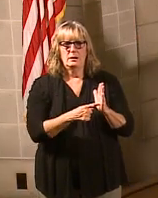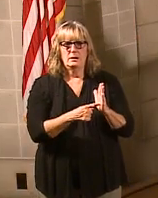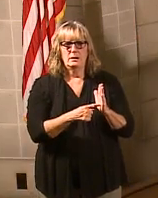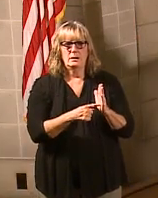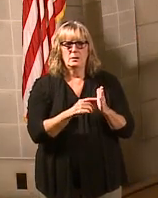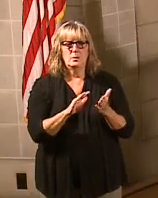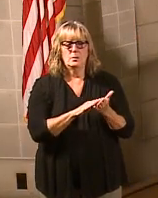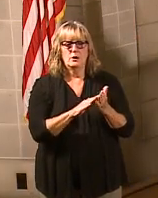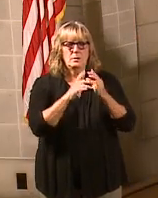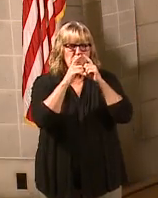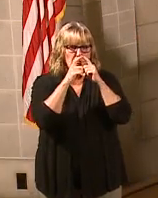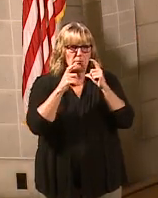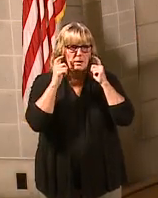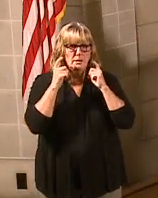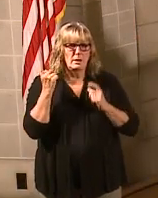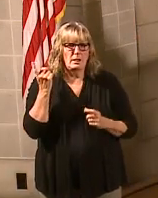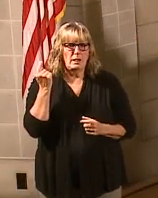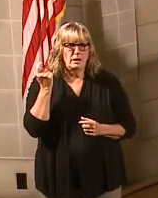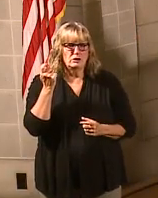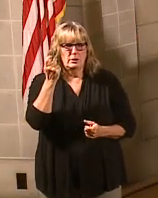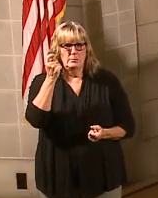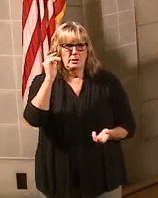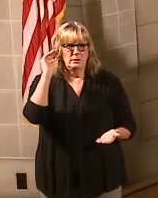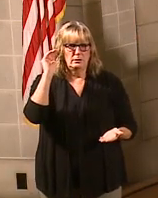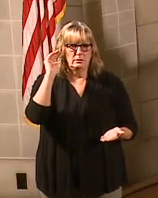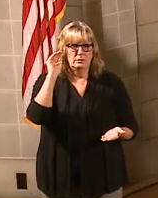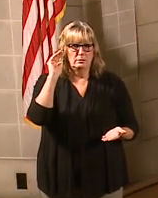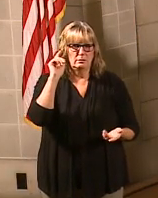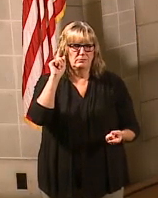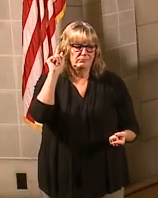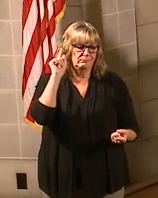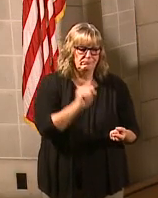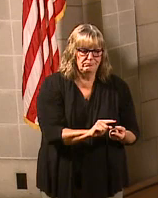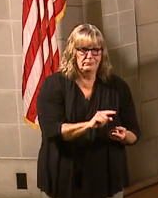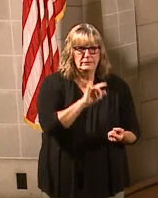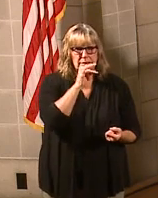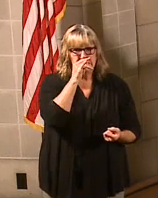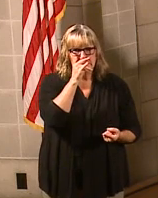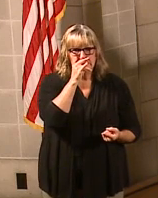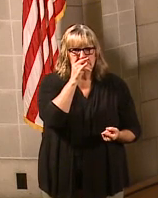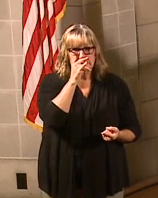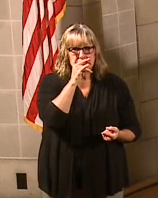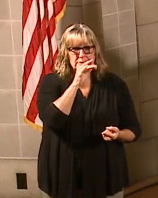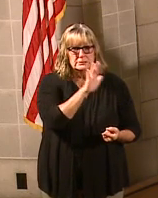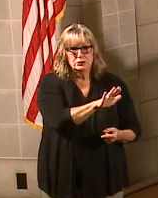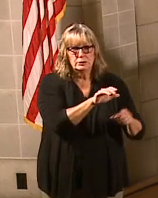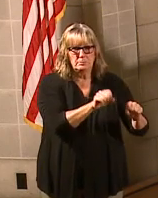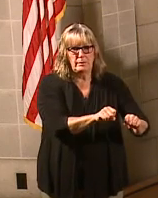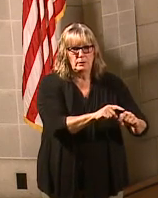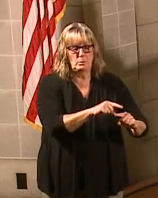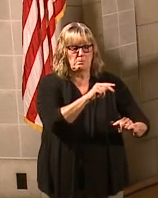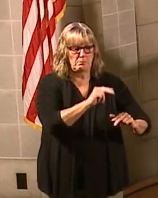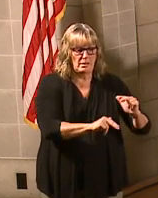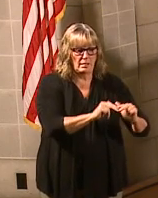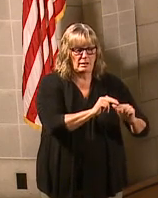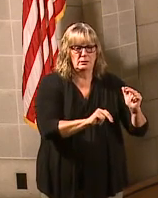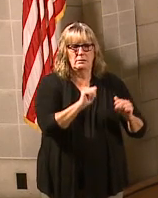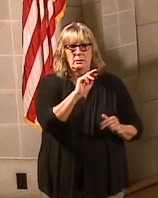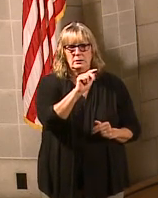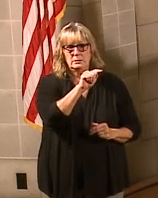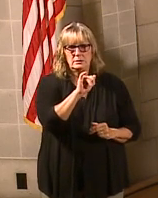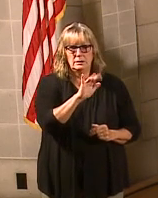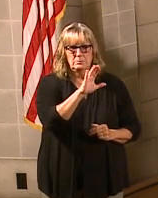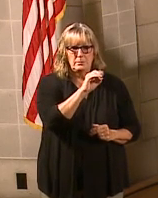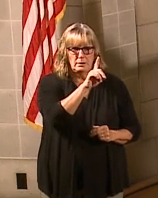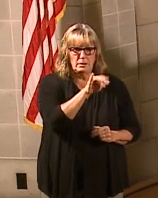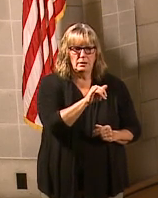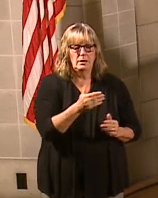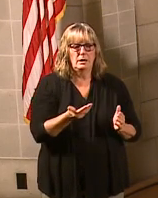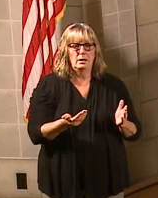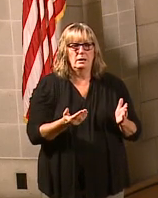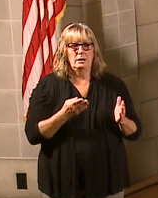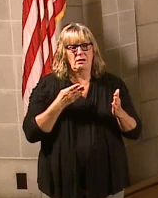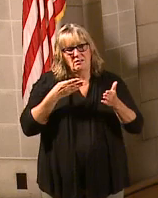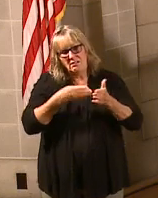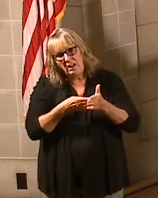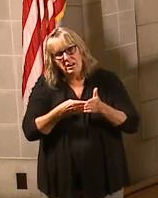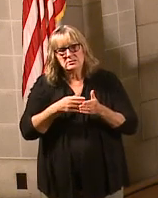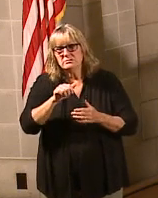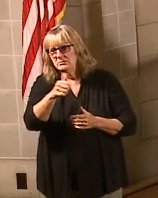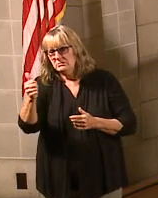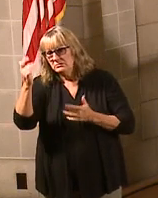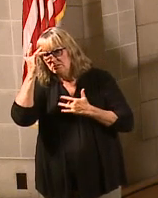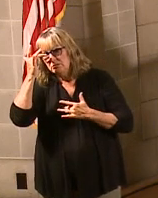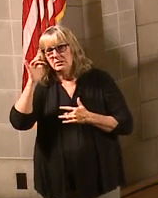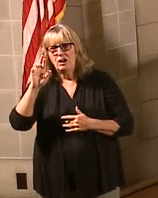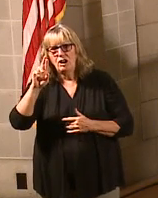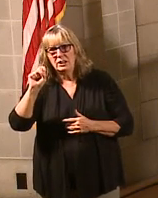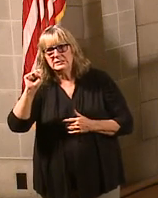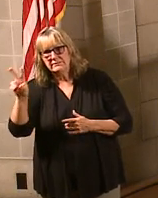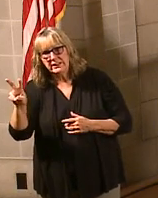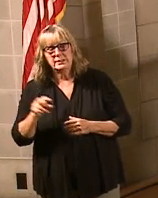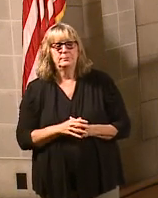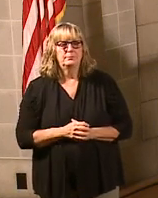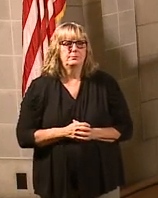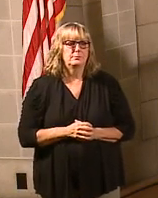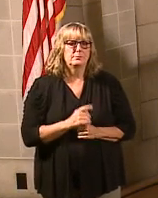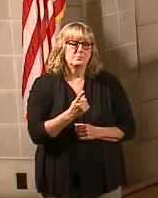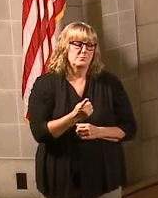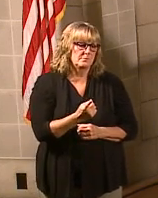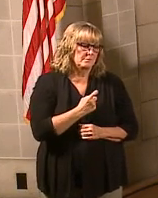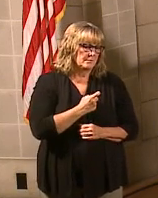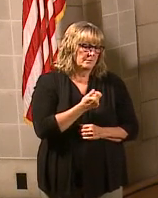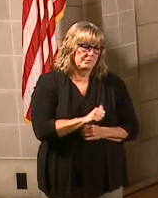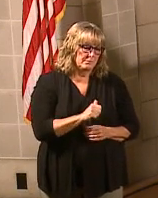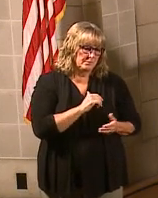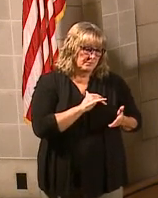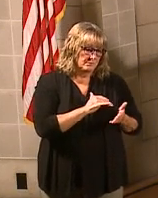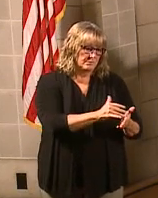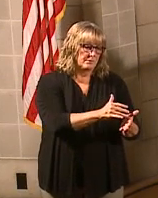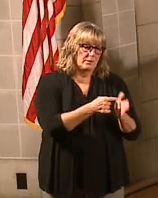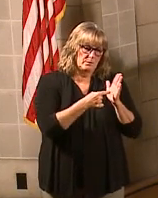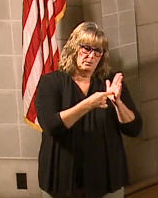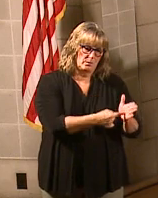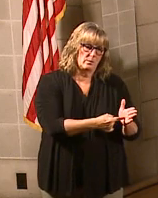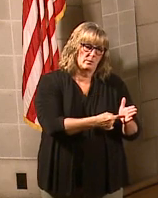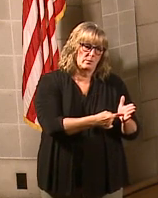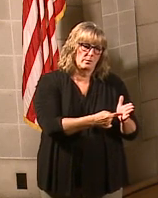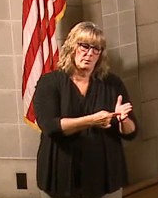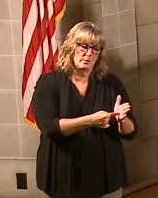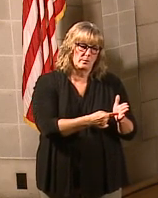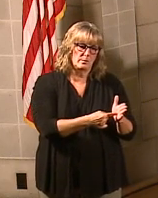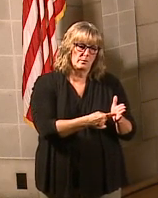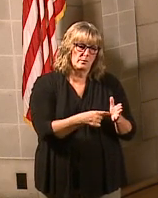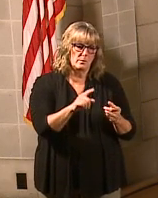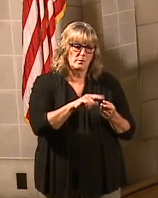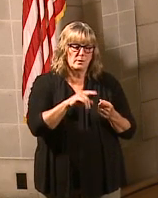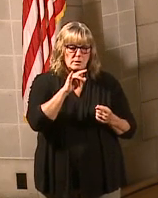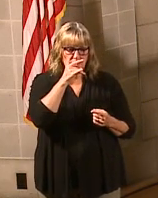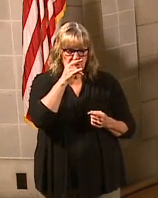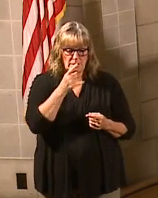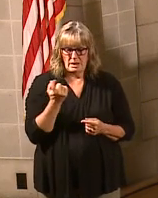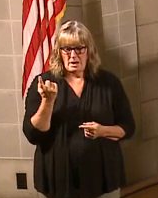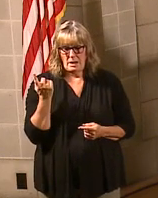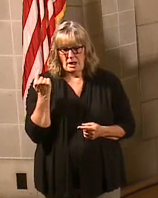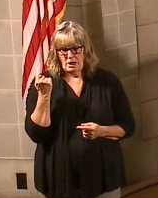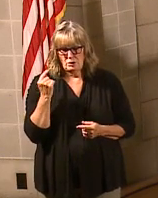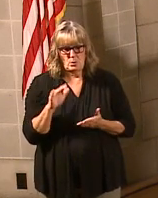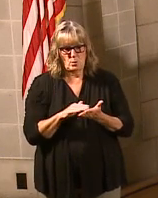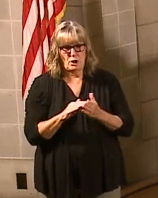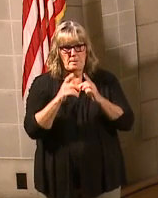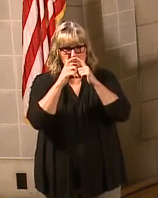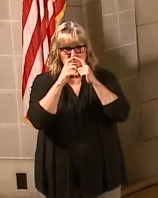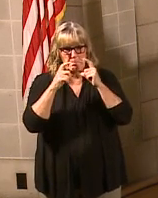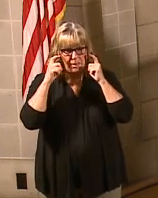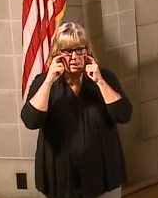SURE, DR. ANTONE?